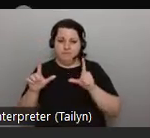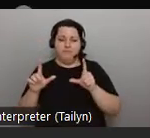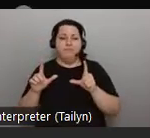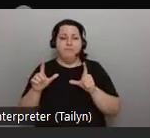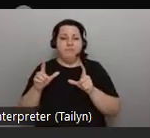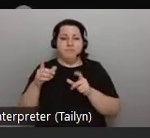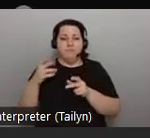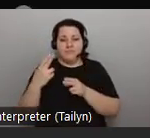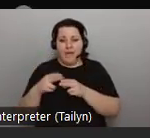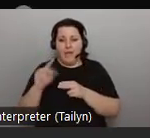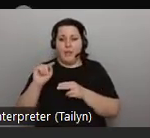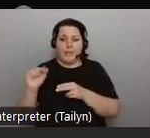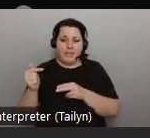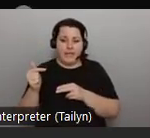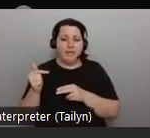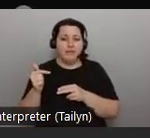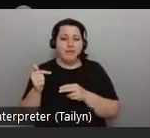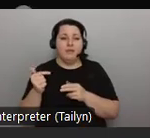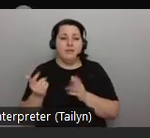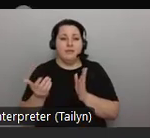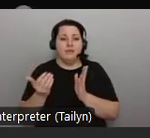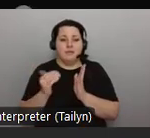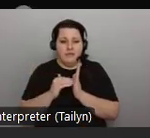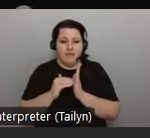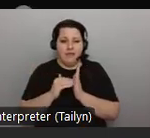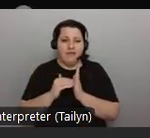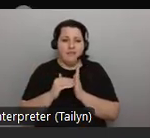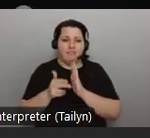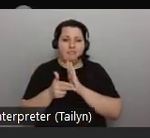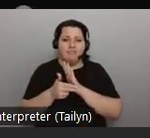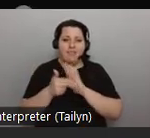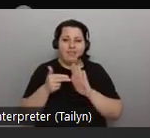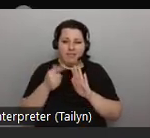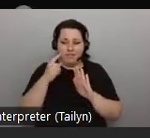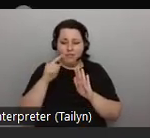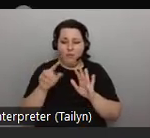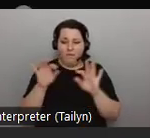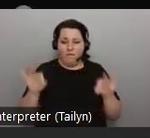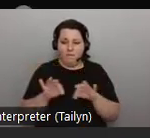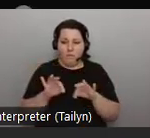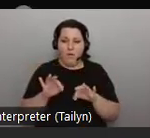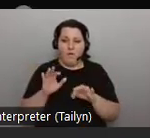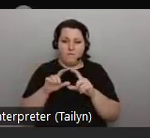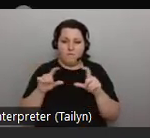there's a properties button under controls, you click properties, this is where you have title and tag,